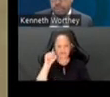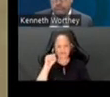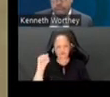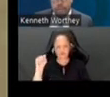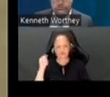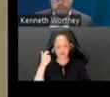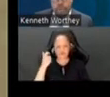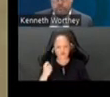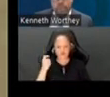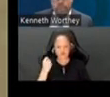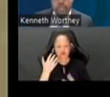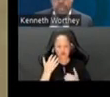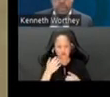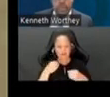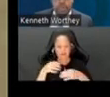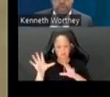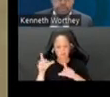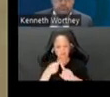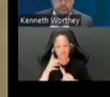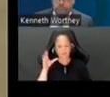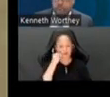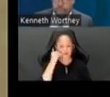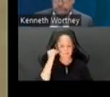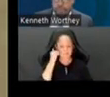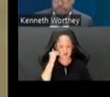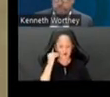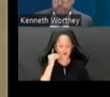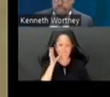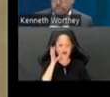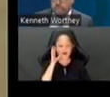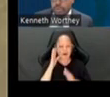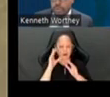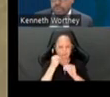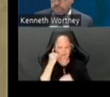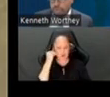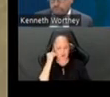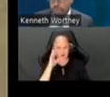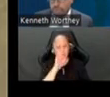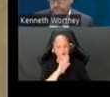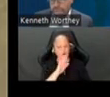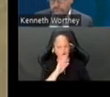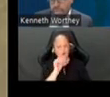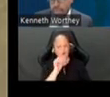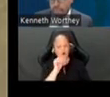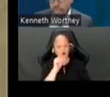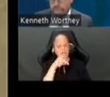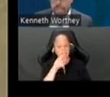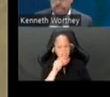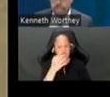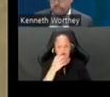out of her mom’s home into her own apartment. She wants to start saving money. She learns